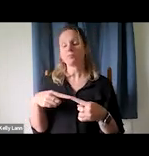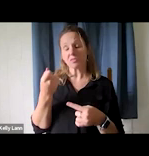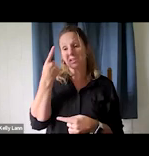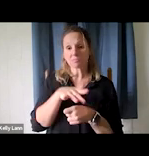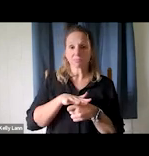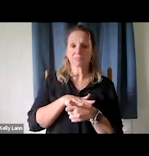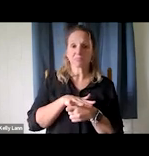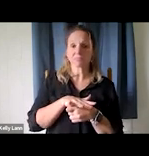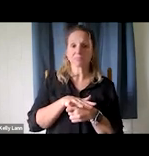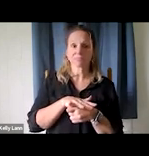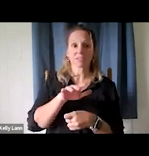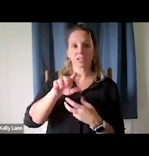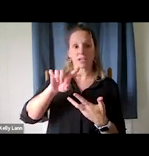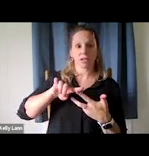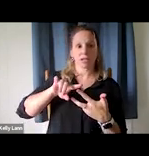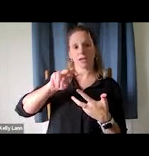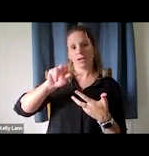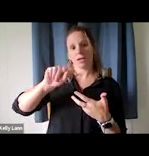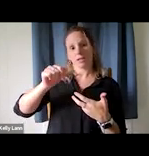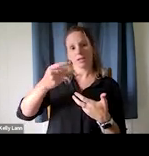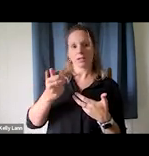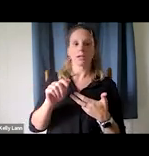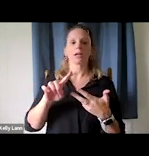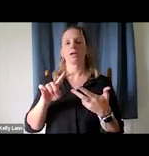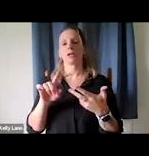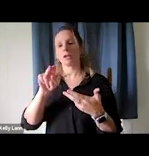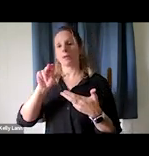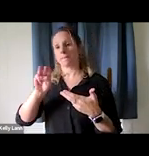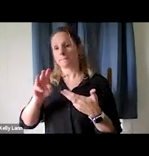Natasha Gutierrez, who's with the New Mexico Division of Disability Determinations